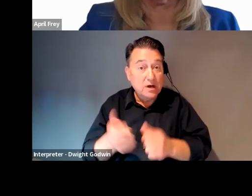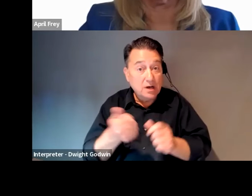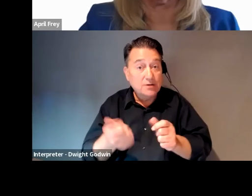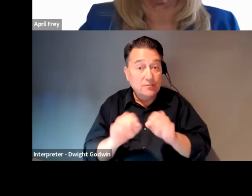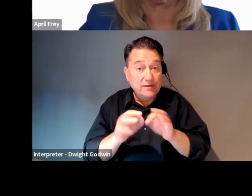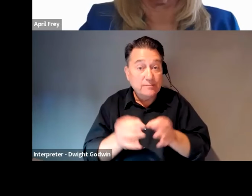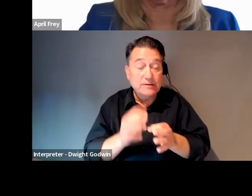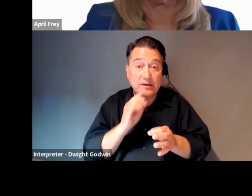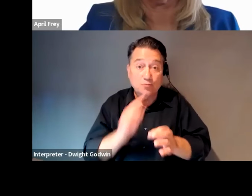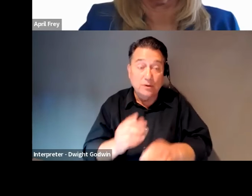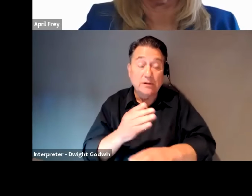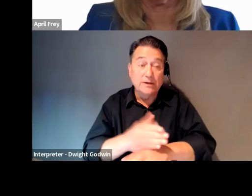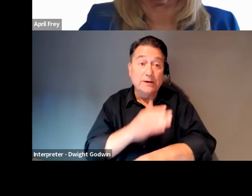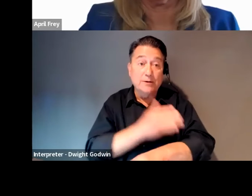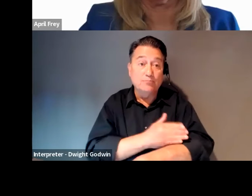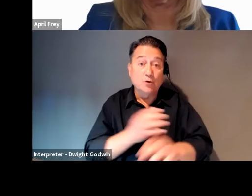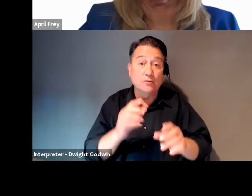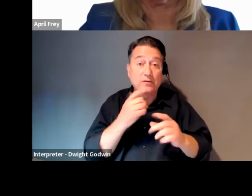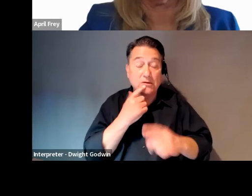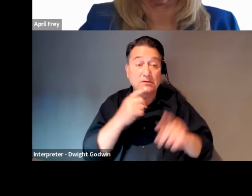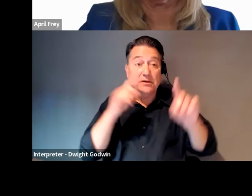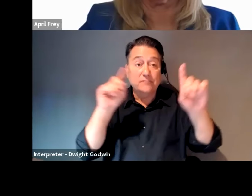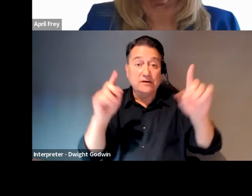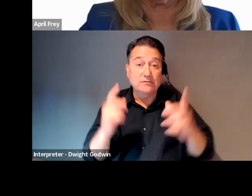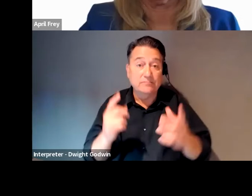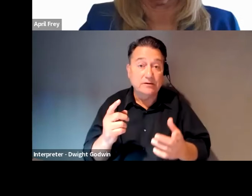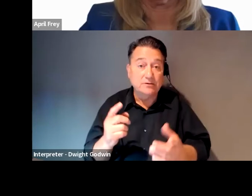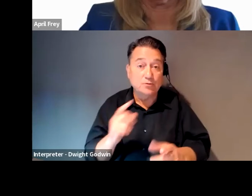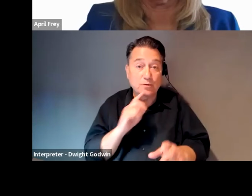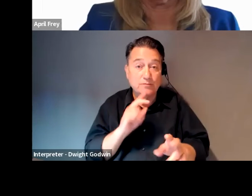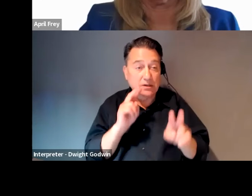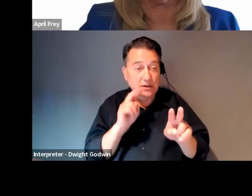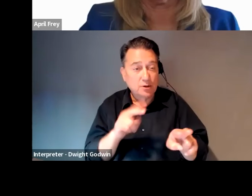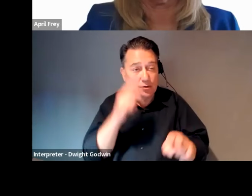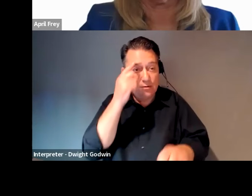So we keep an eye out for where we can improve our program